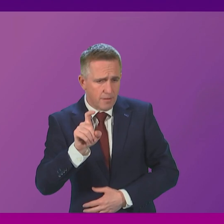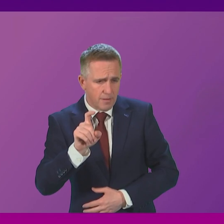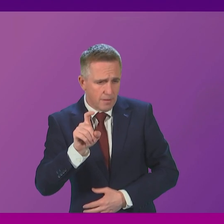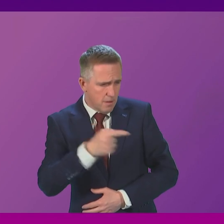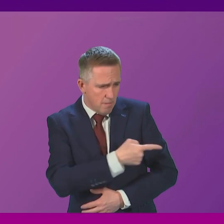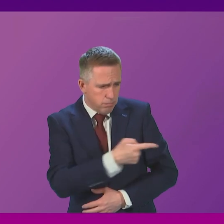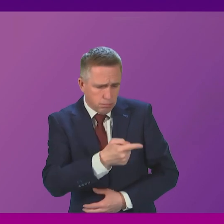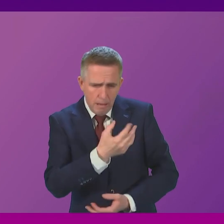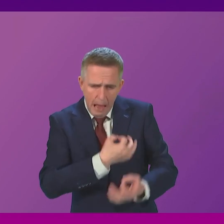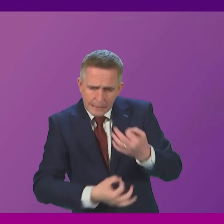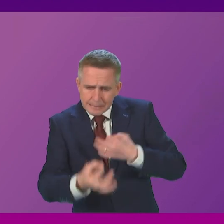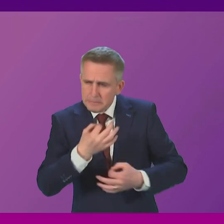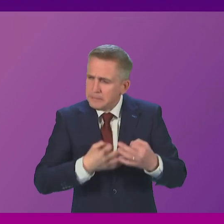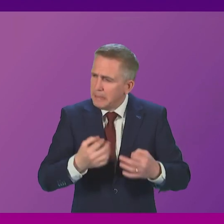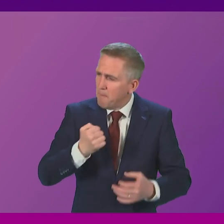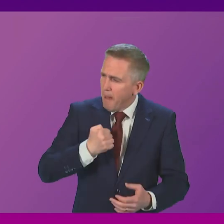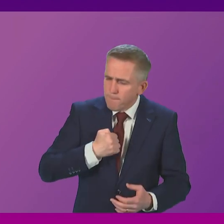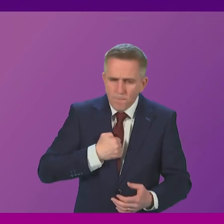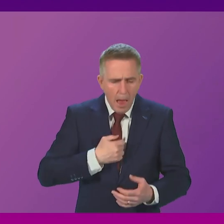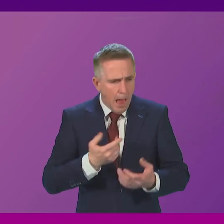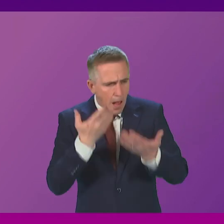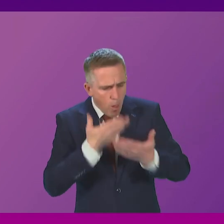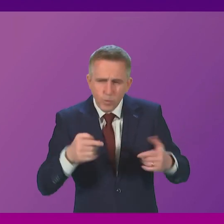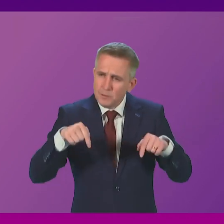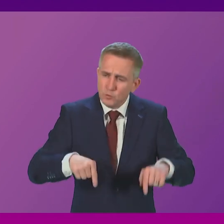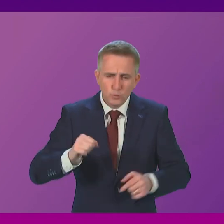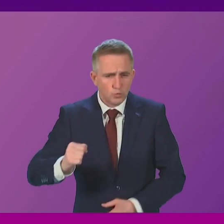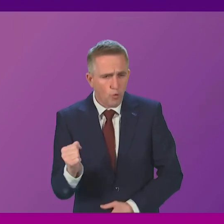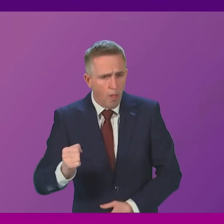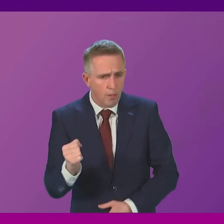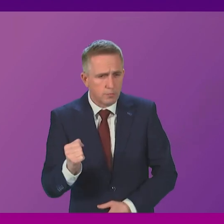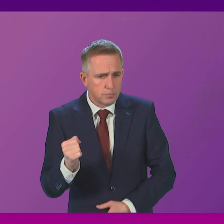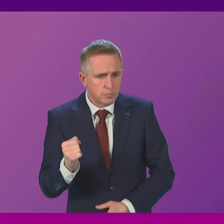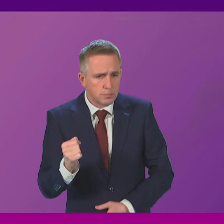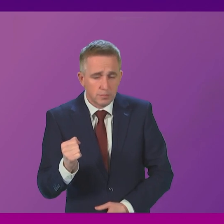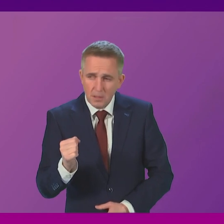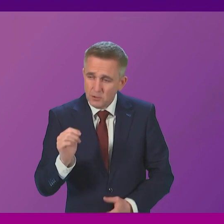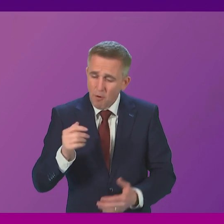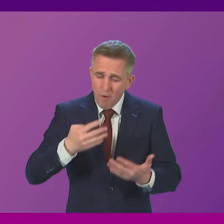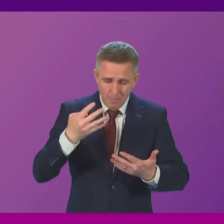about his loyalty to this country. Collectively, we have come a long way.